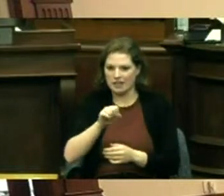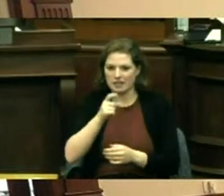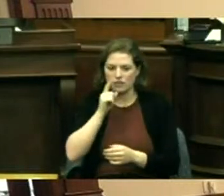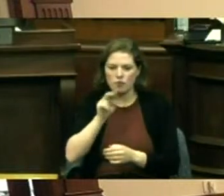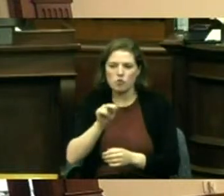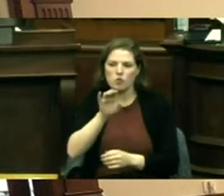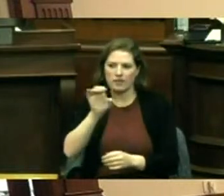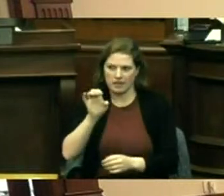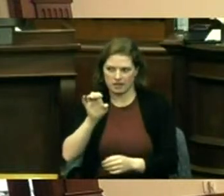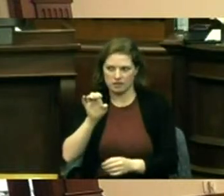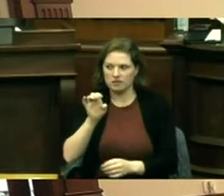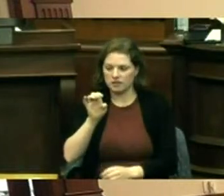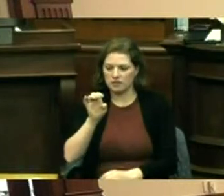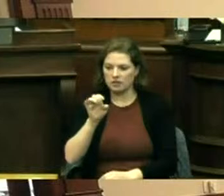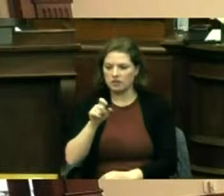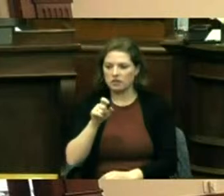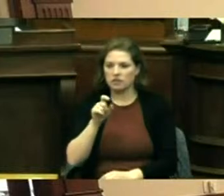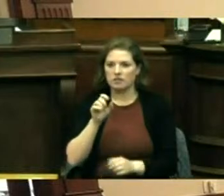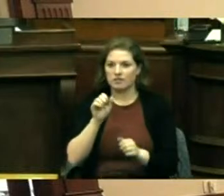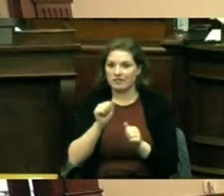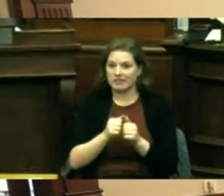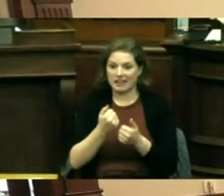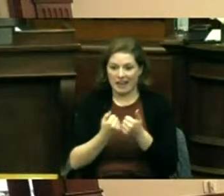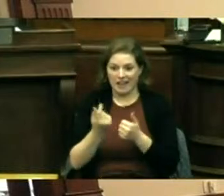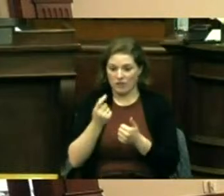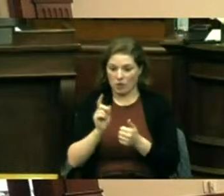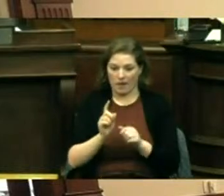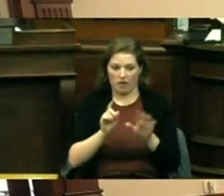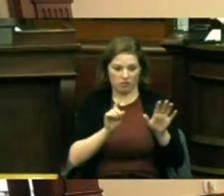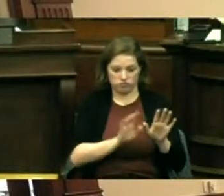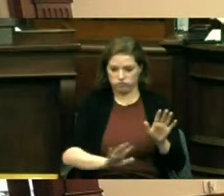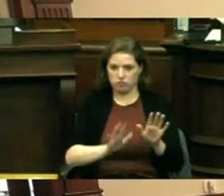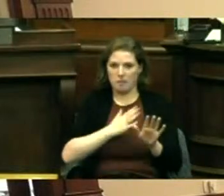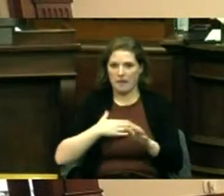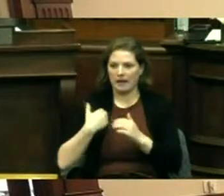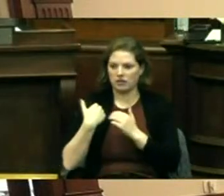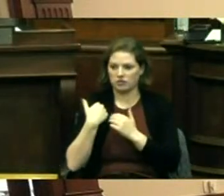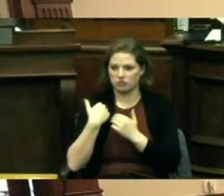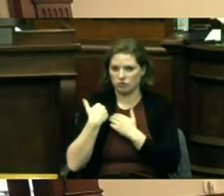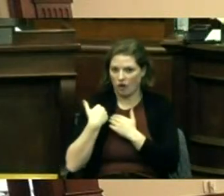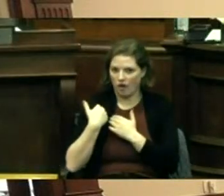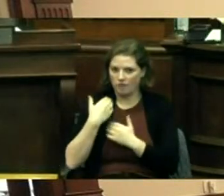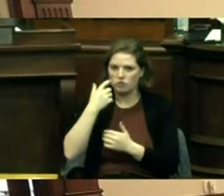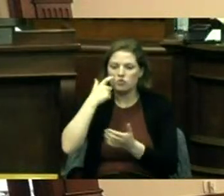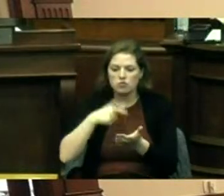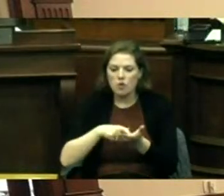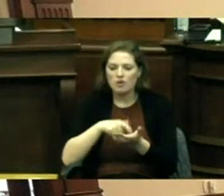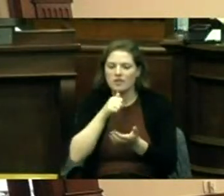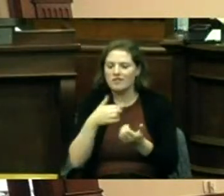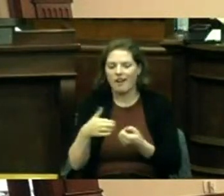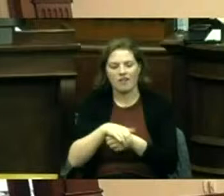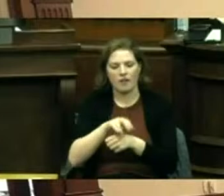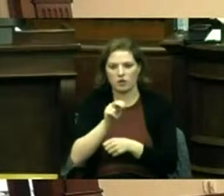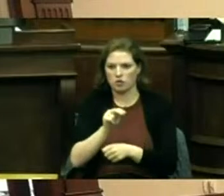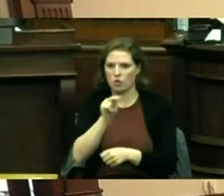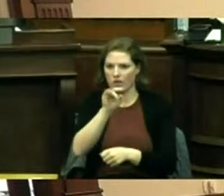did not mention the fact that there is nothing represented in this second phase that is, in the northeast. Yeah, we got to